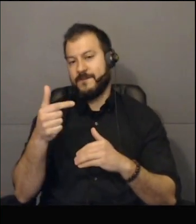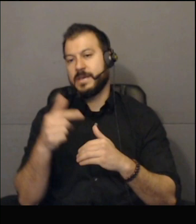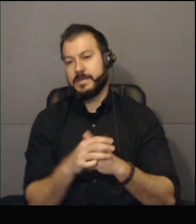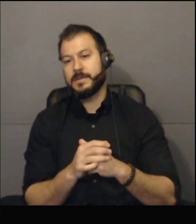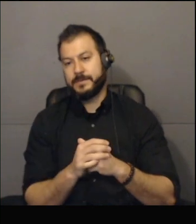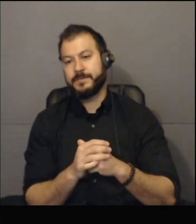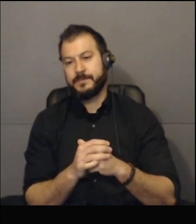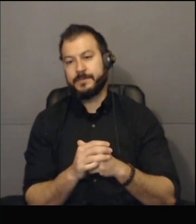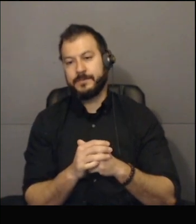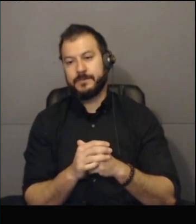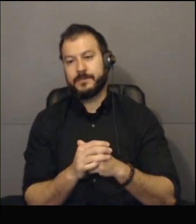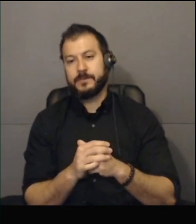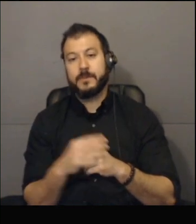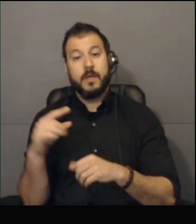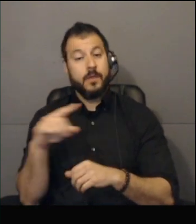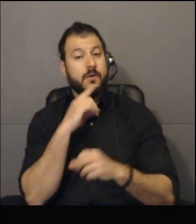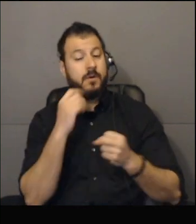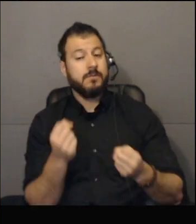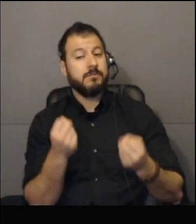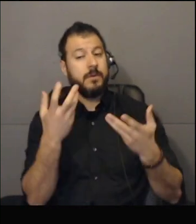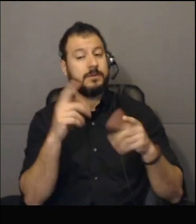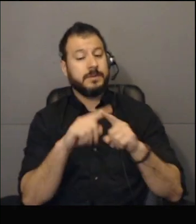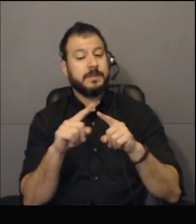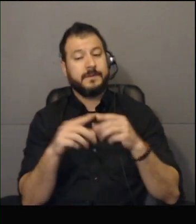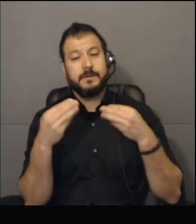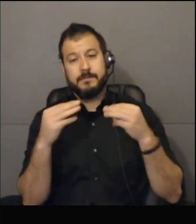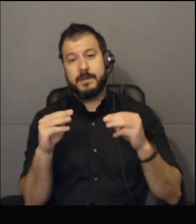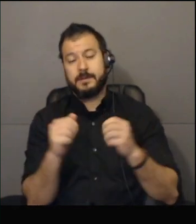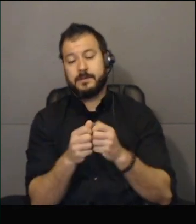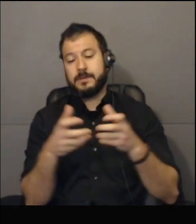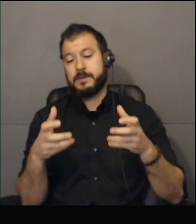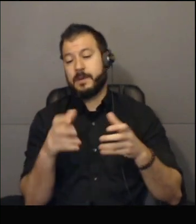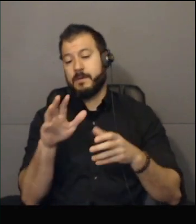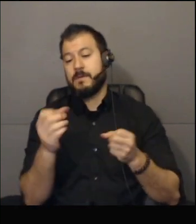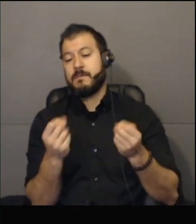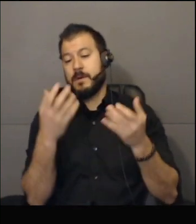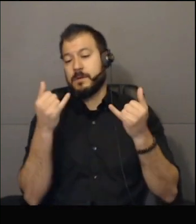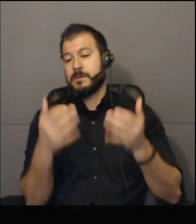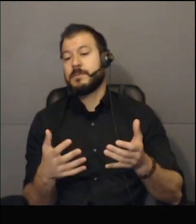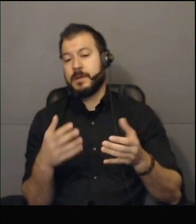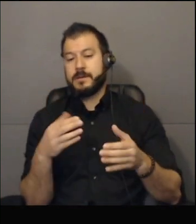There are multiple methods to scale your your multiplayer servers in and out.